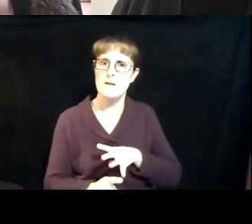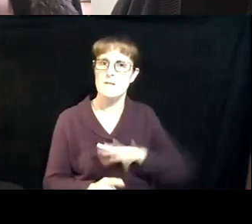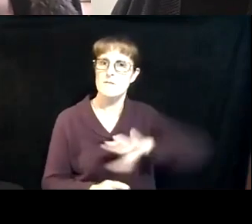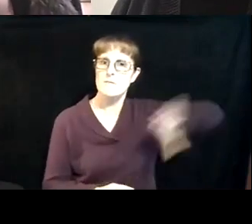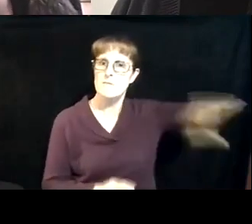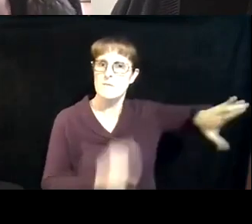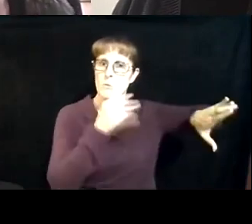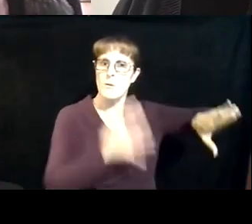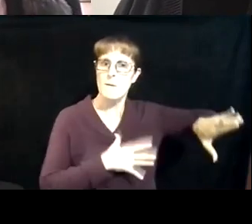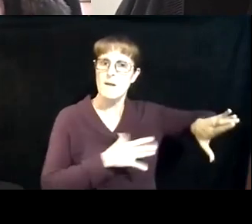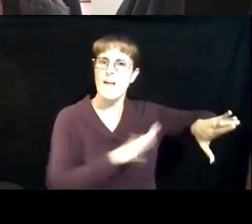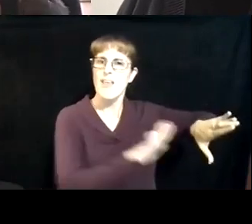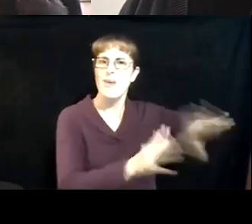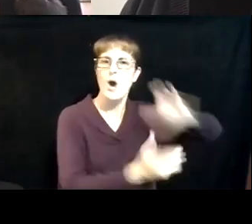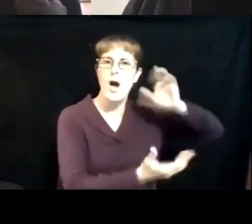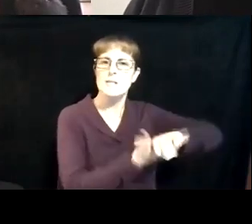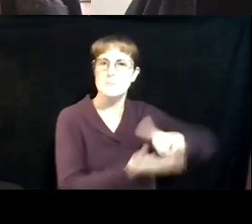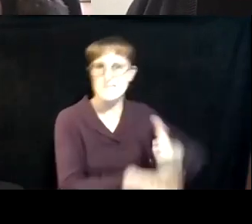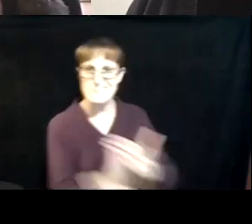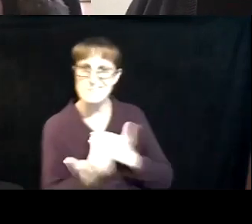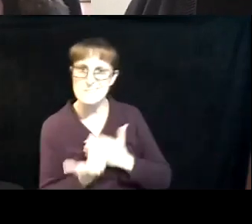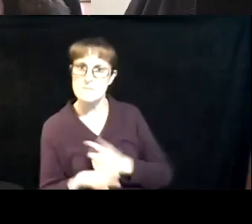As a case in point.